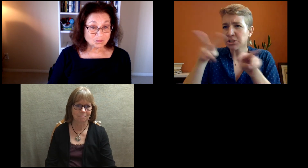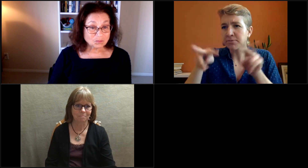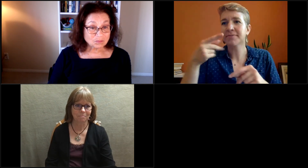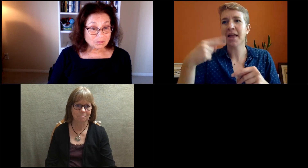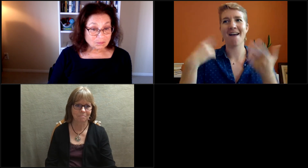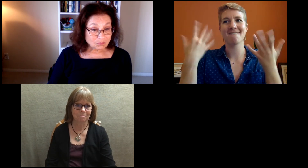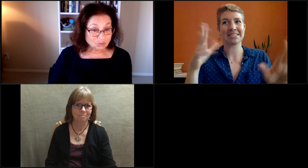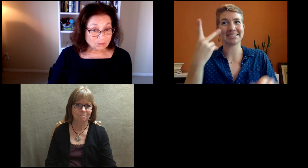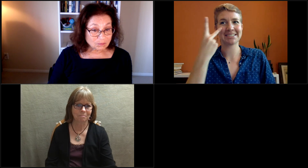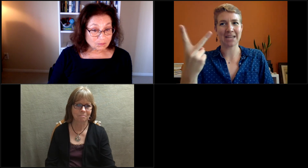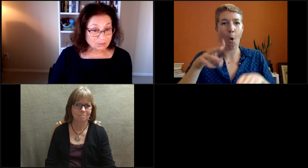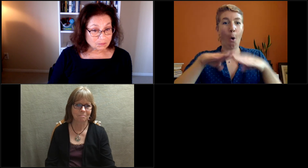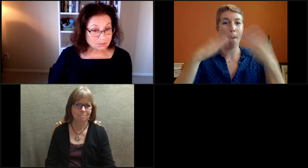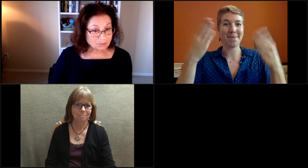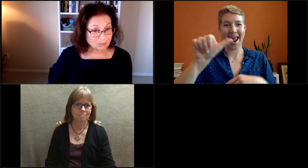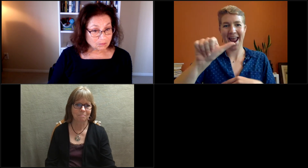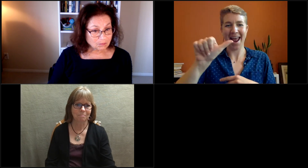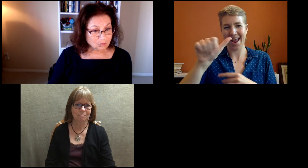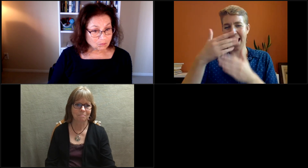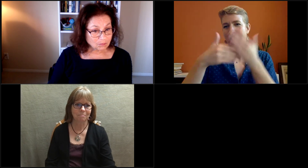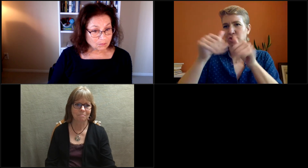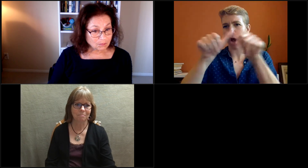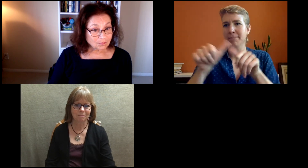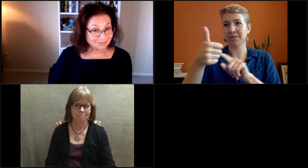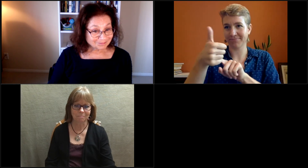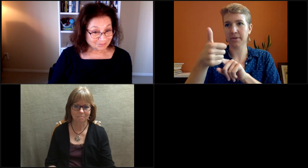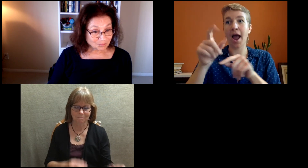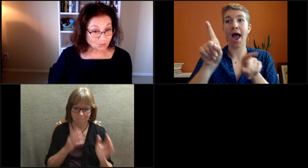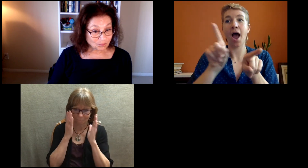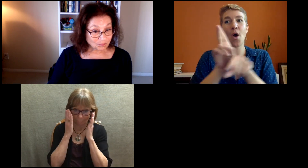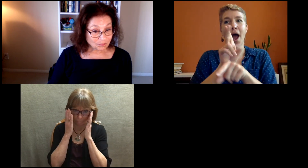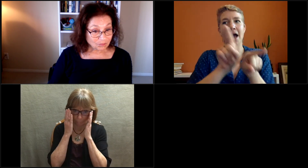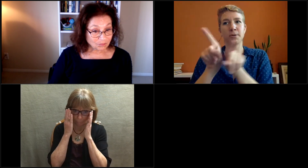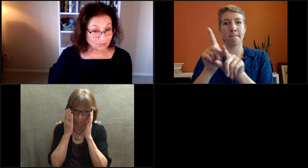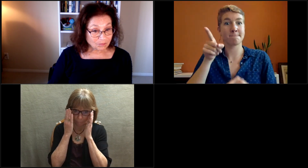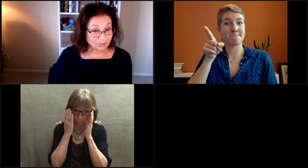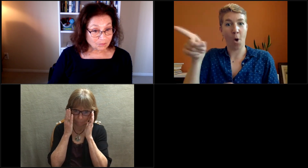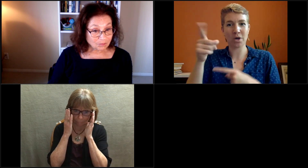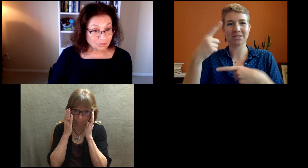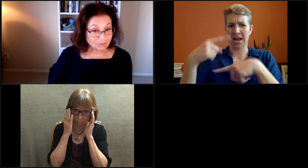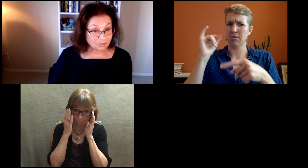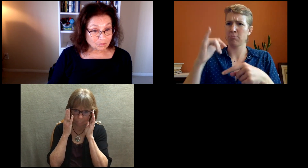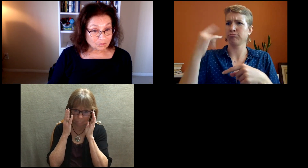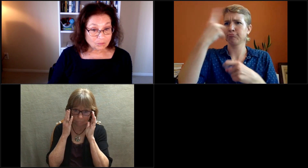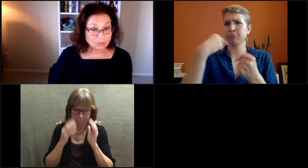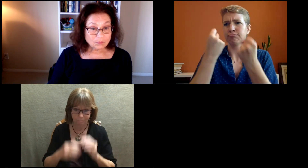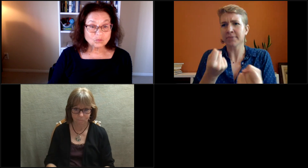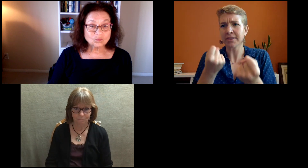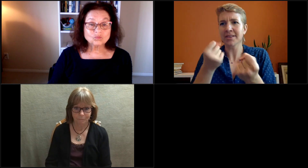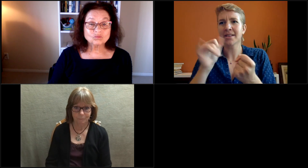“Perhaps a minor observation, I have seen the open-A handshape used as a pointing sign.